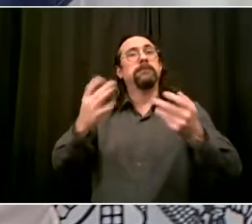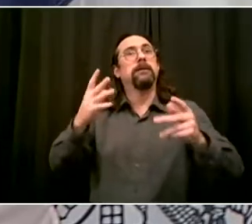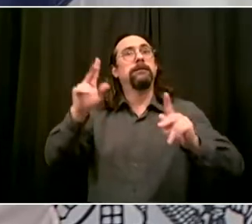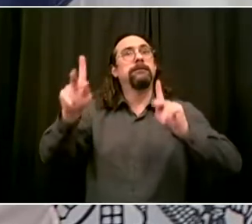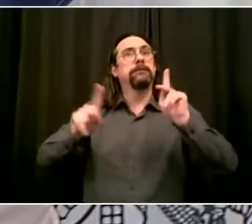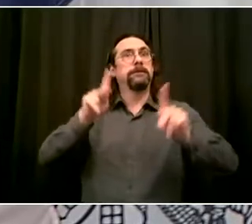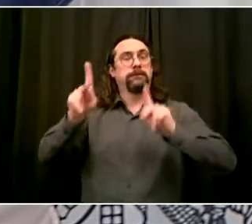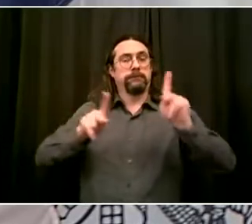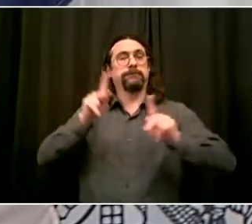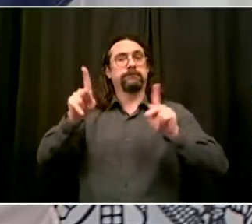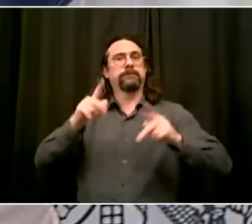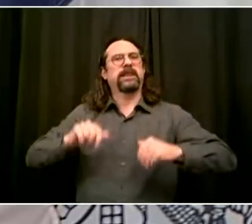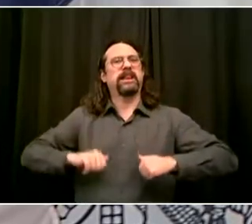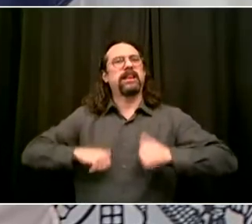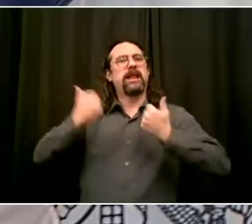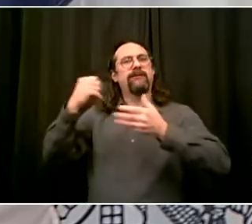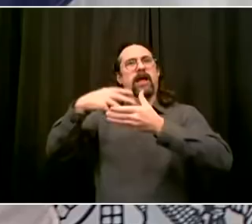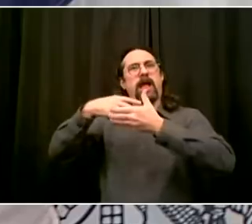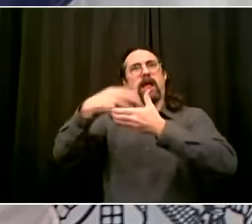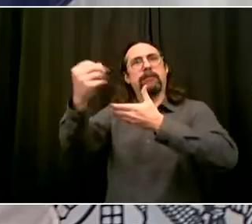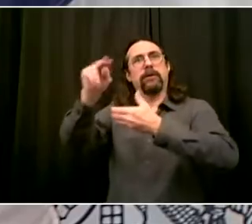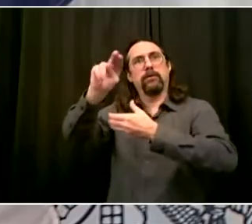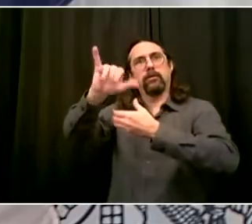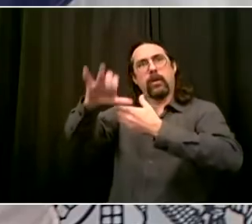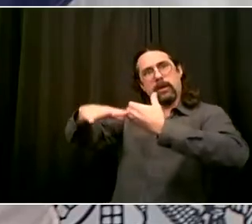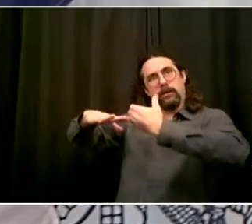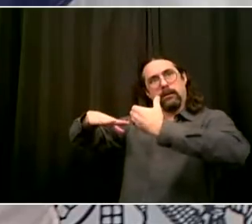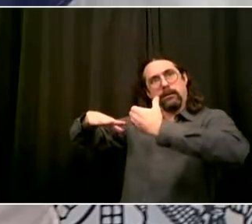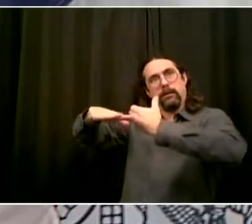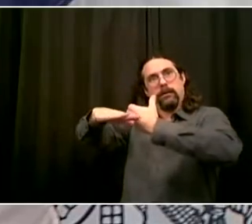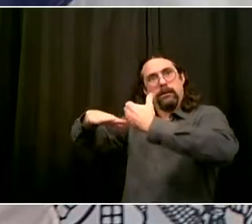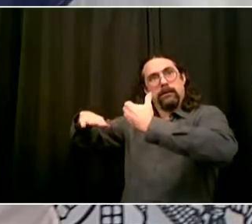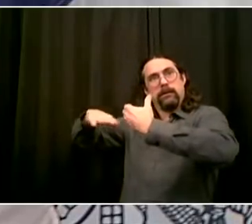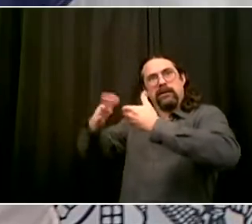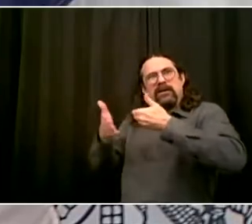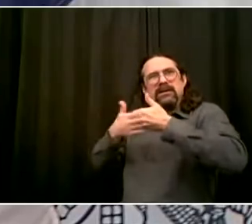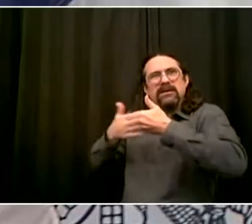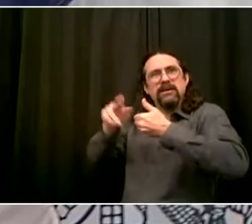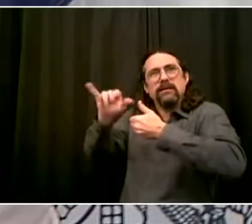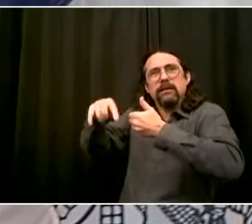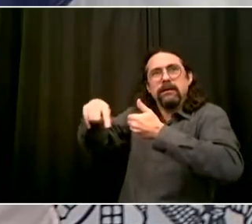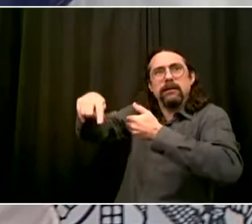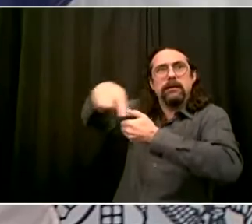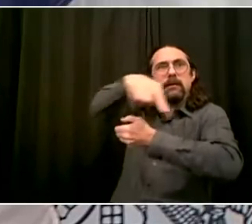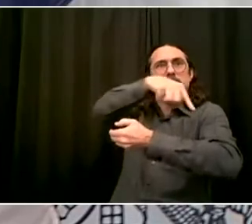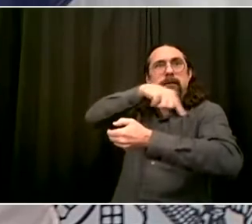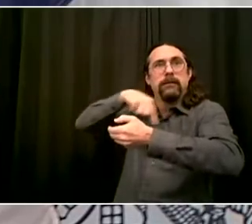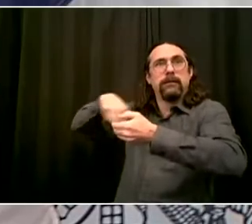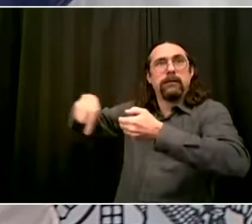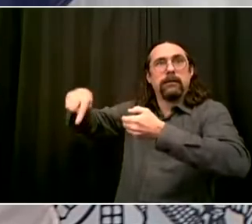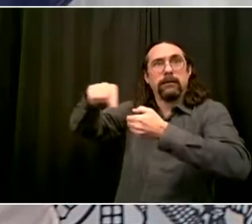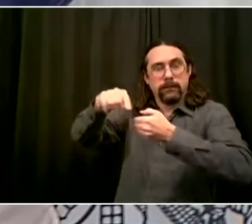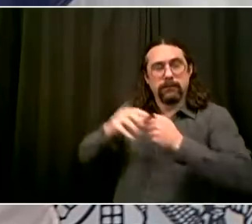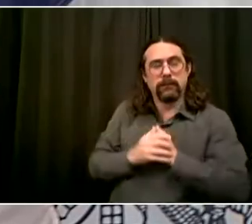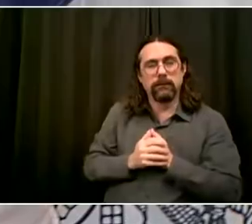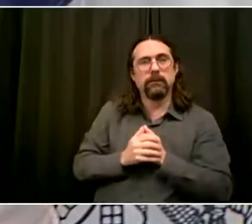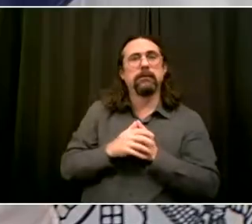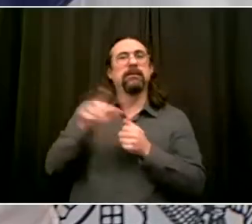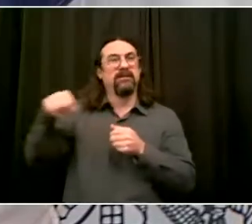YEAH, BECAUSE WE'RE GOING TO CONTINUE OPEN STREETS AND OPEN RESTAURANTS. WE'RE GOING TO MAKE IT PERMANENT.